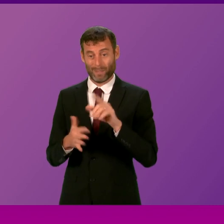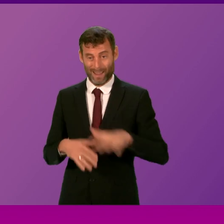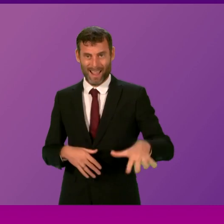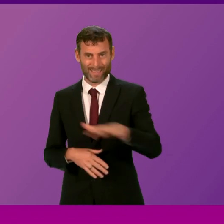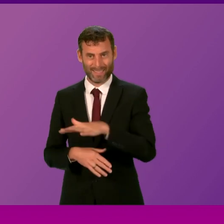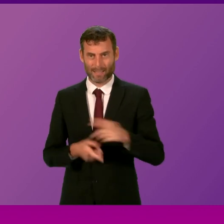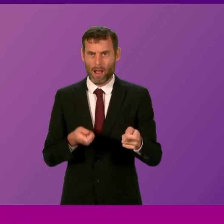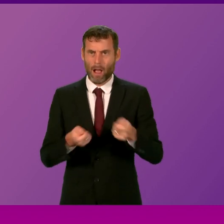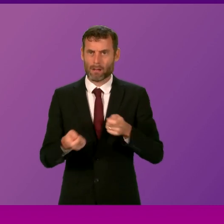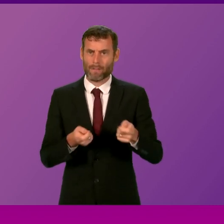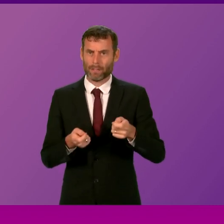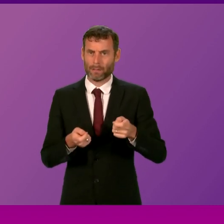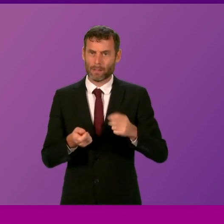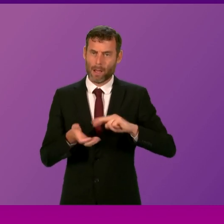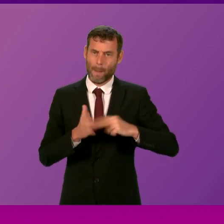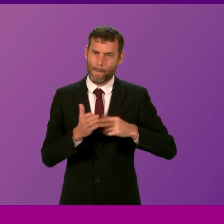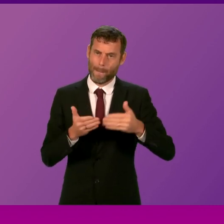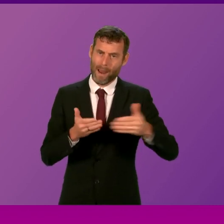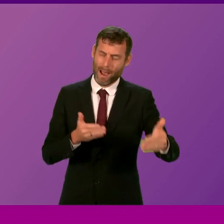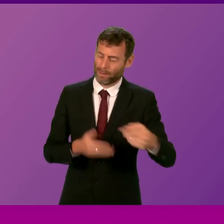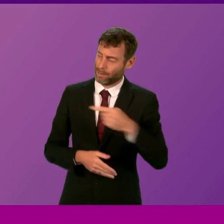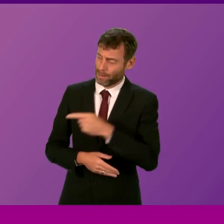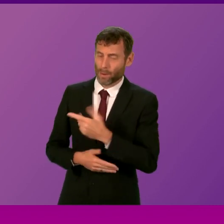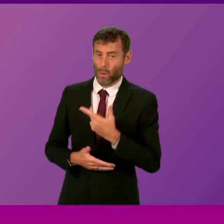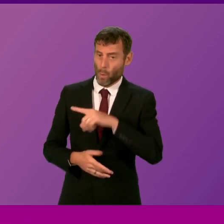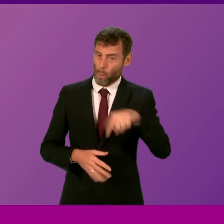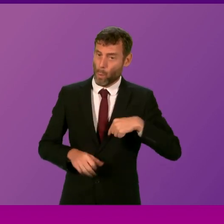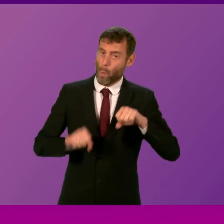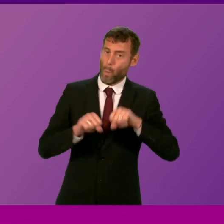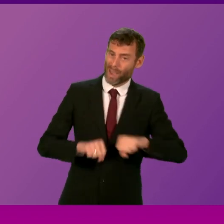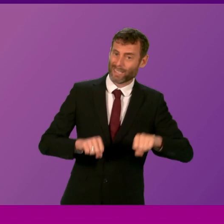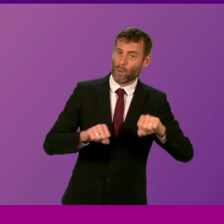Minister now make decisions about that fund, so that local authorities can build schools? Will